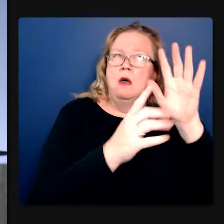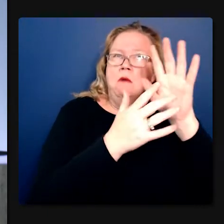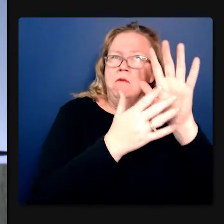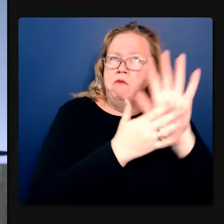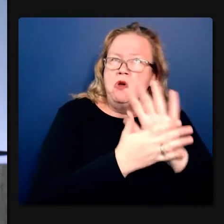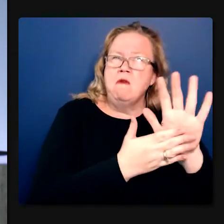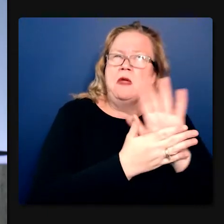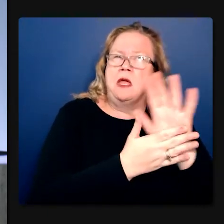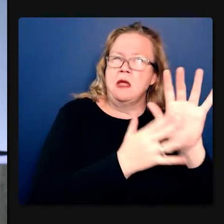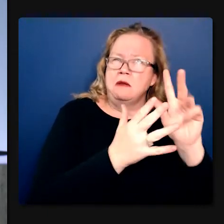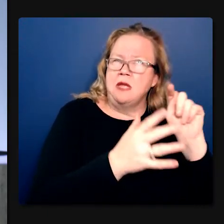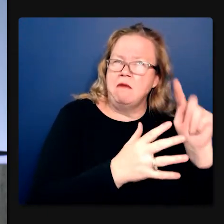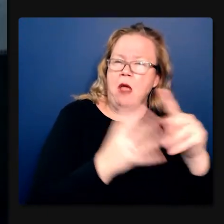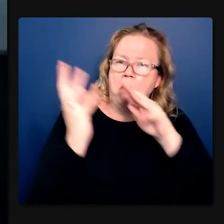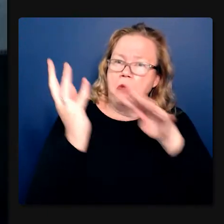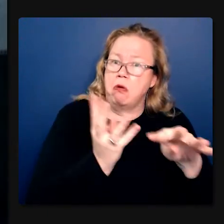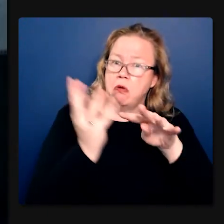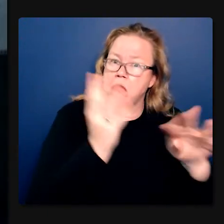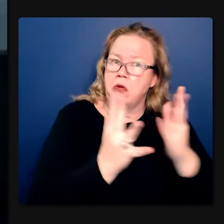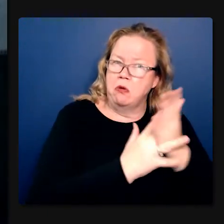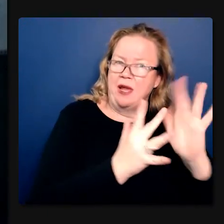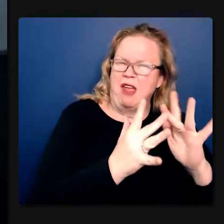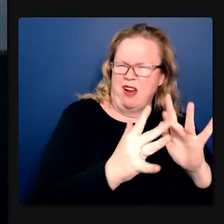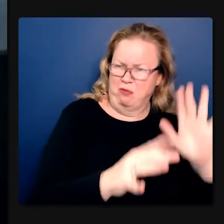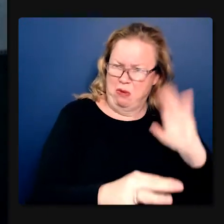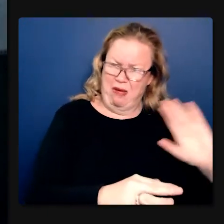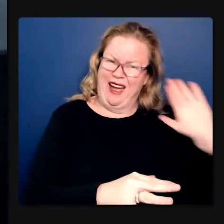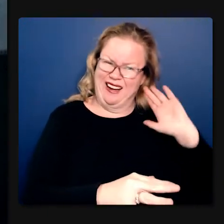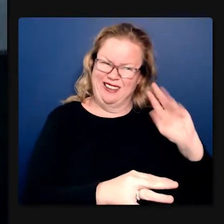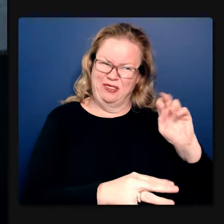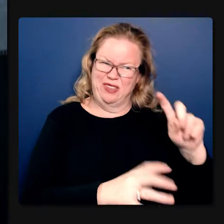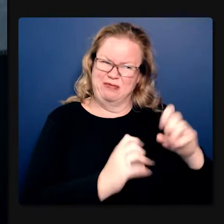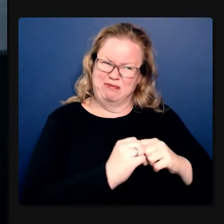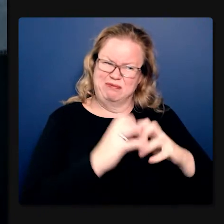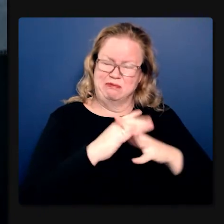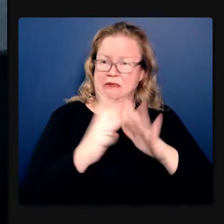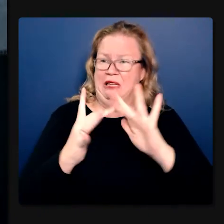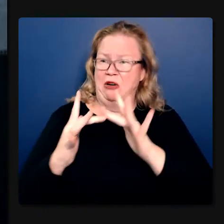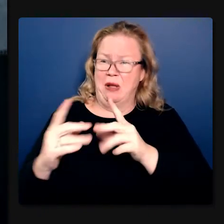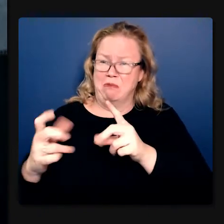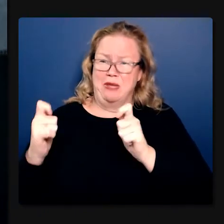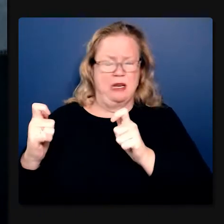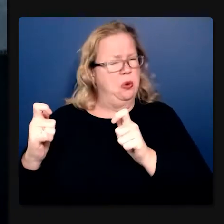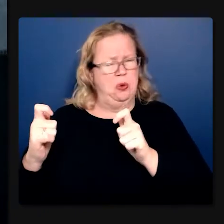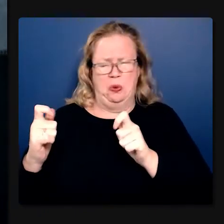in television through the Internet. But at the time when Netflix was formed, internet speeds were not what they needed